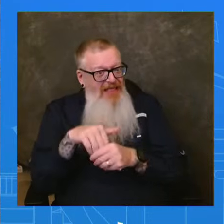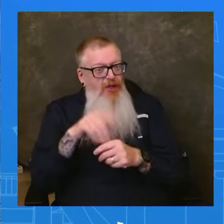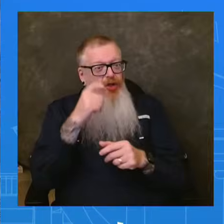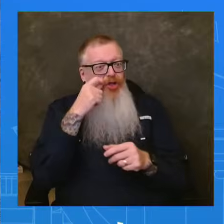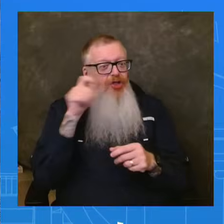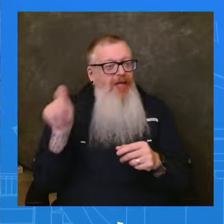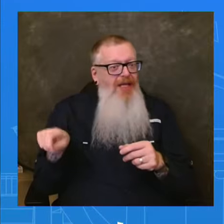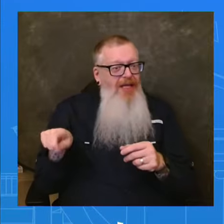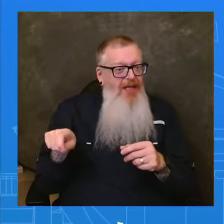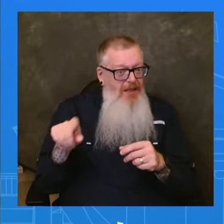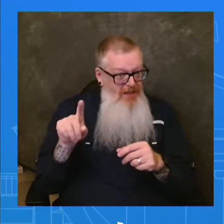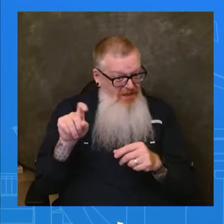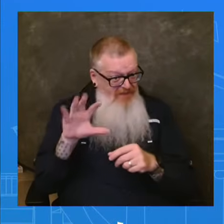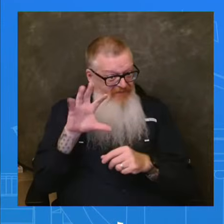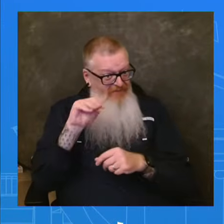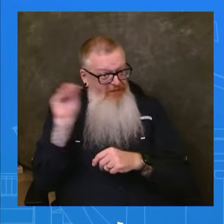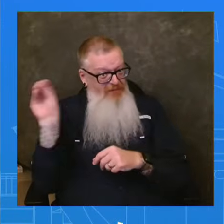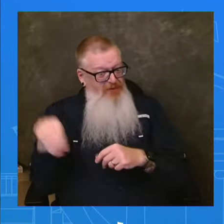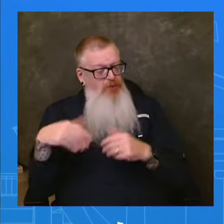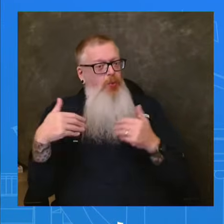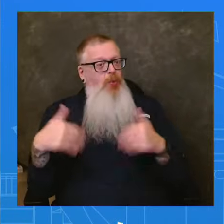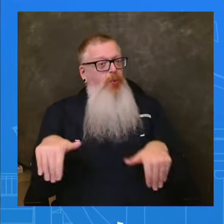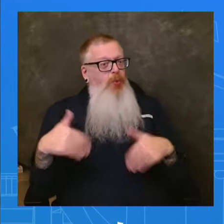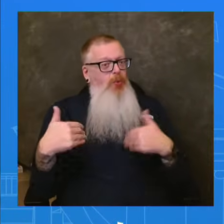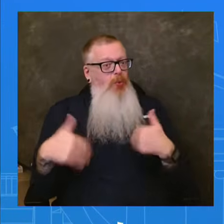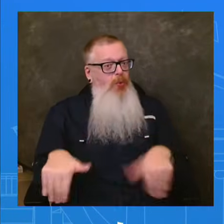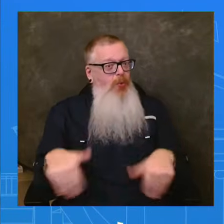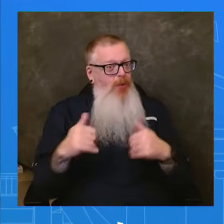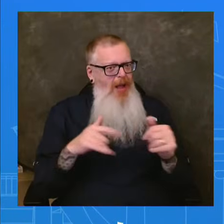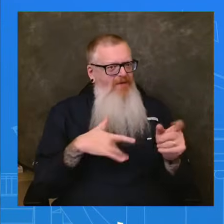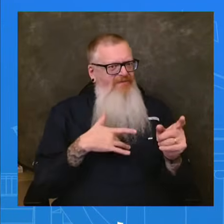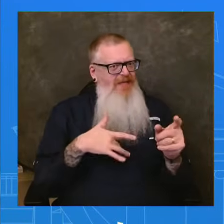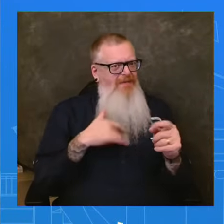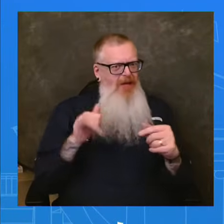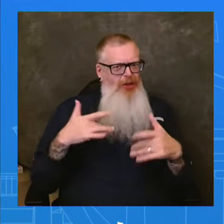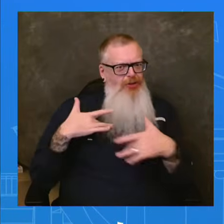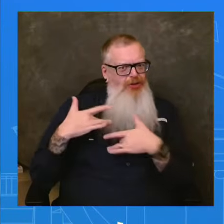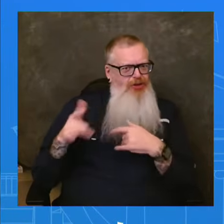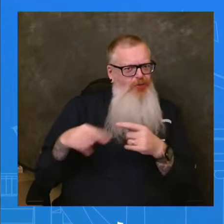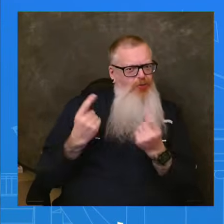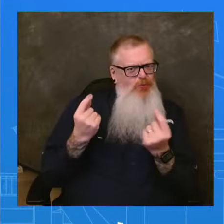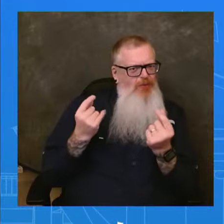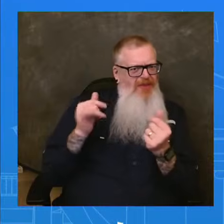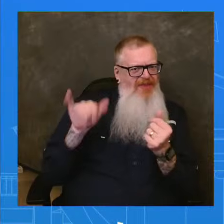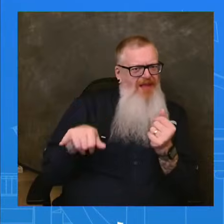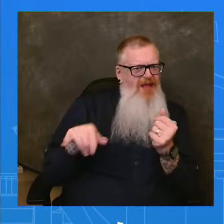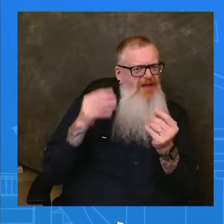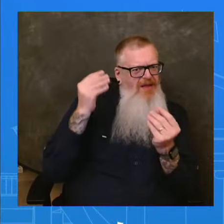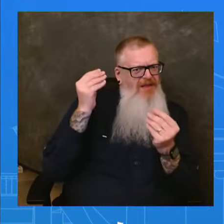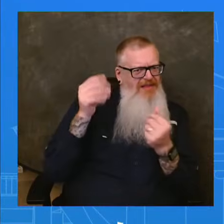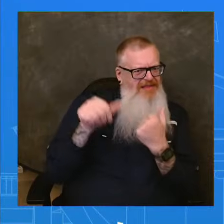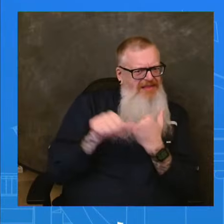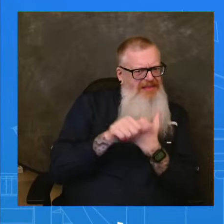Ms. Jean-Pierre: Again, I'm not going to speak to everything that is in a book, every particular. There's going to be many books written,